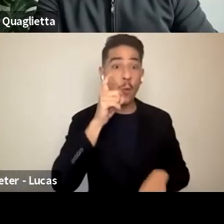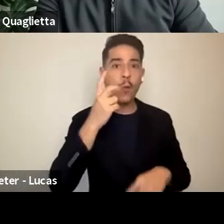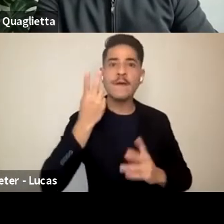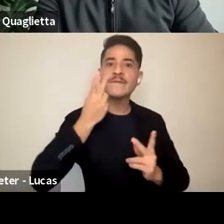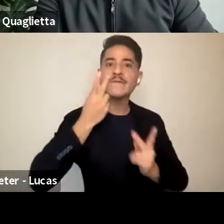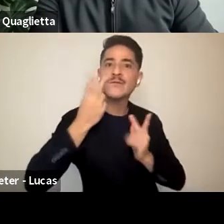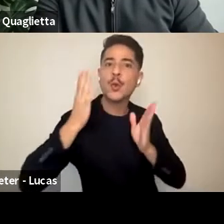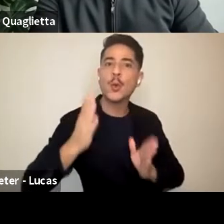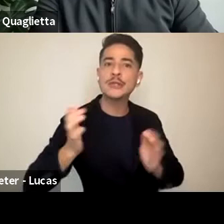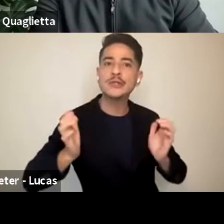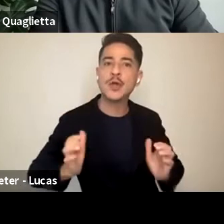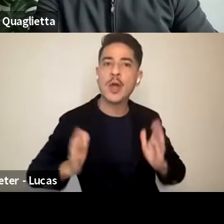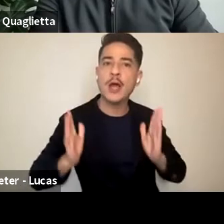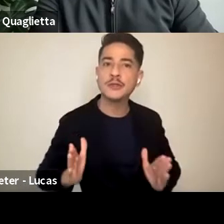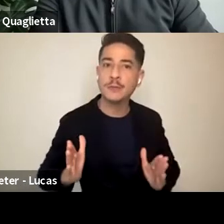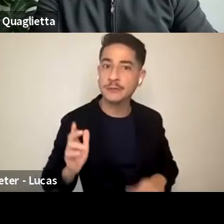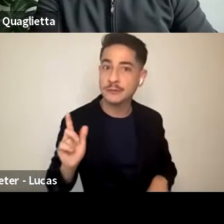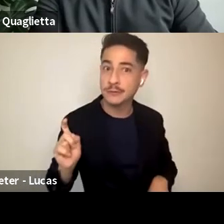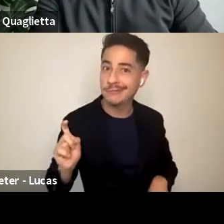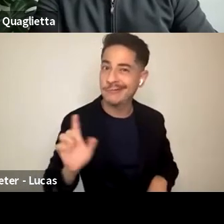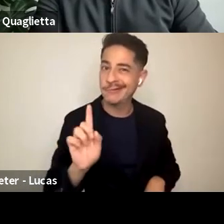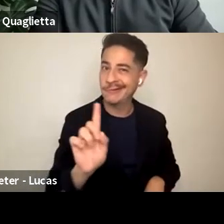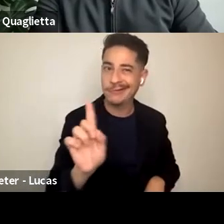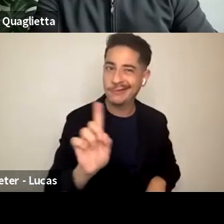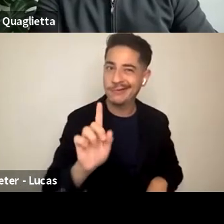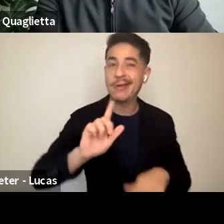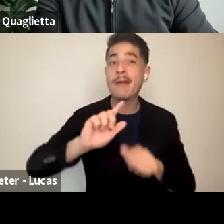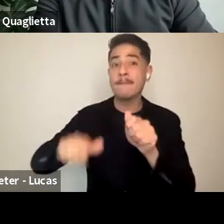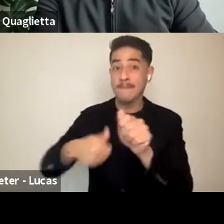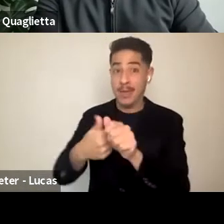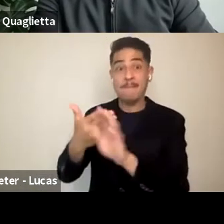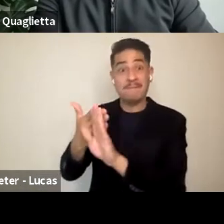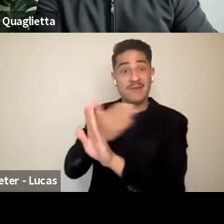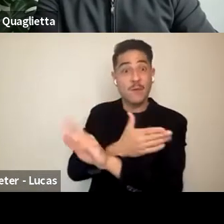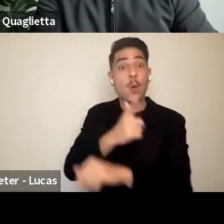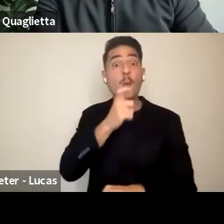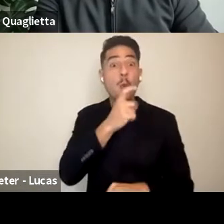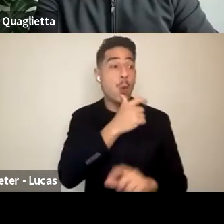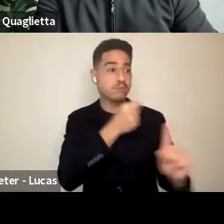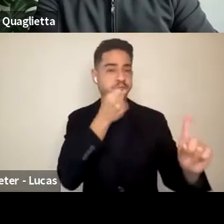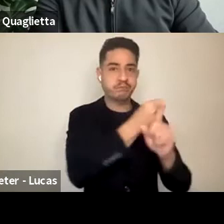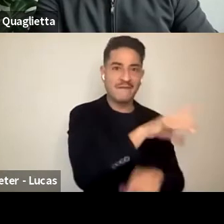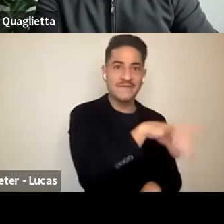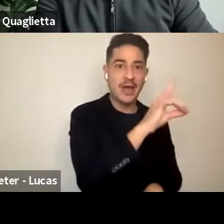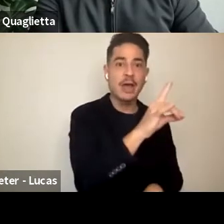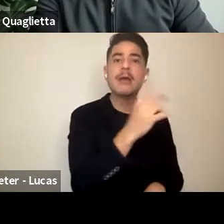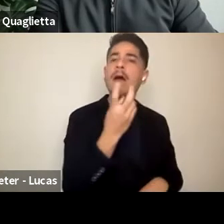But there's an extra step there is your stuff being found by the search engines. That's kind of the first question.